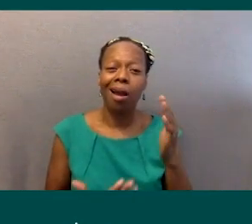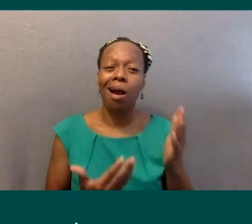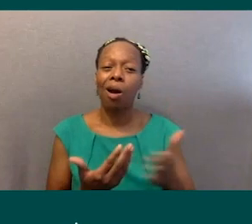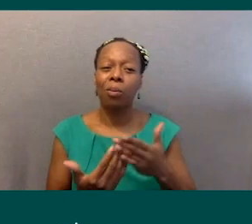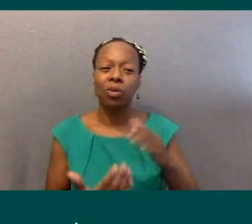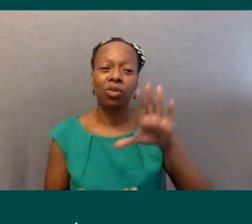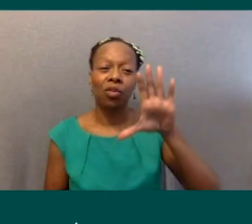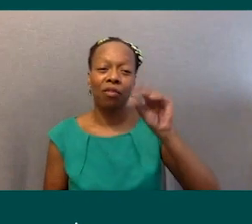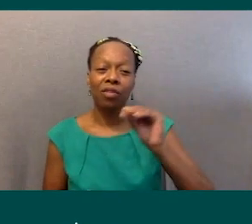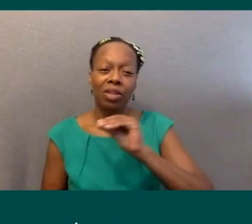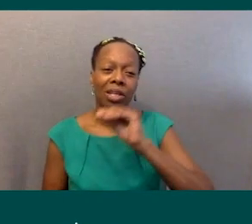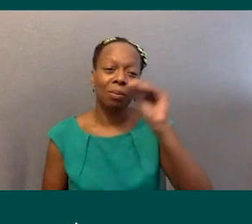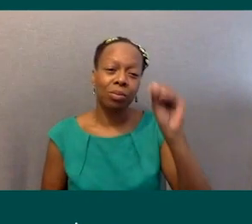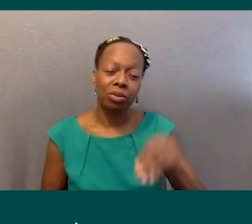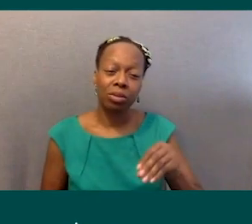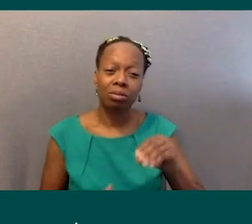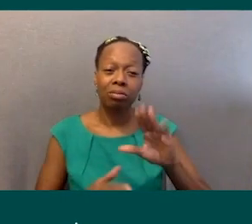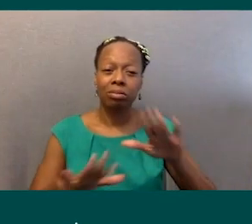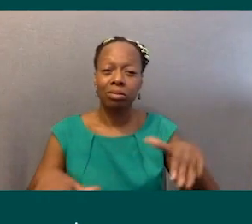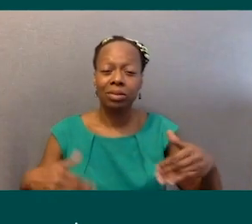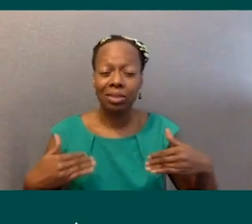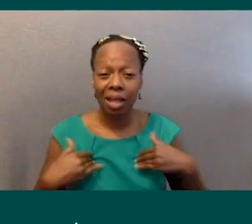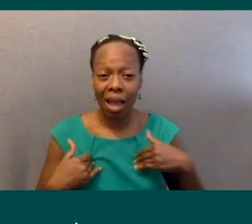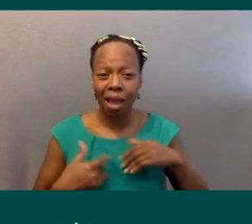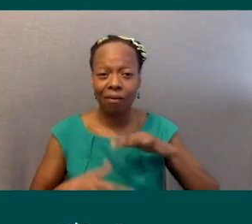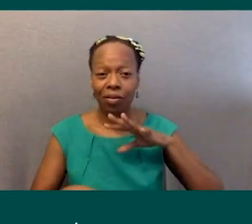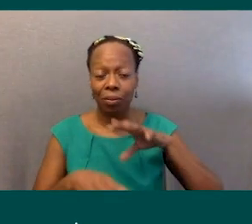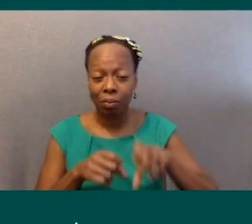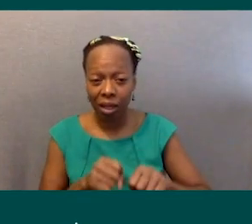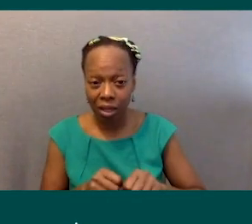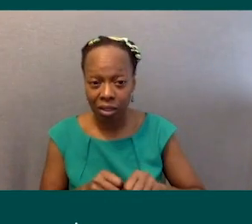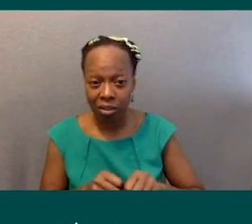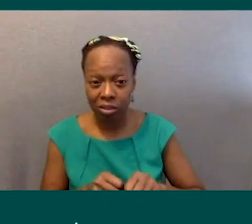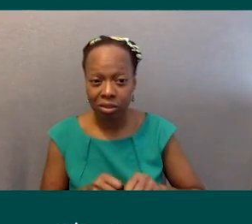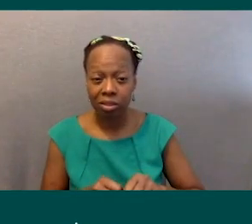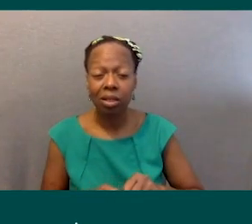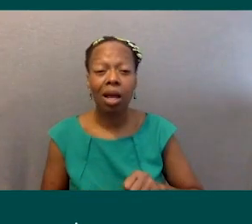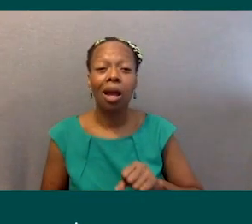have pain and adults about 87% patient has chronic pain.